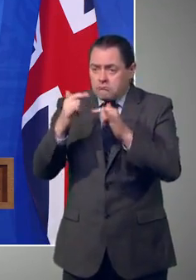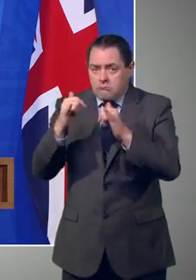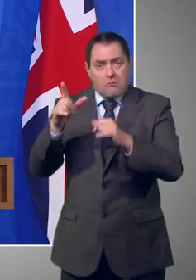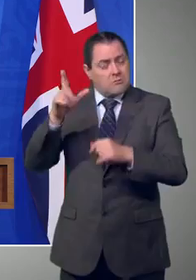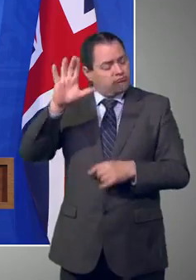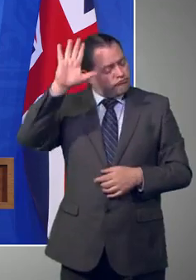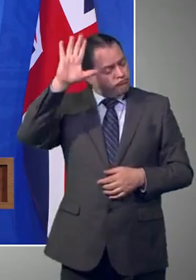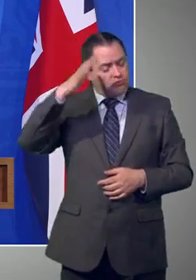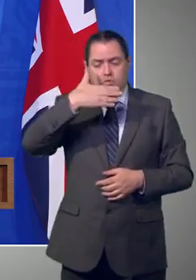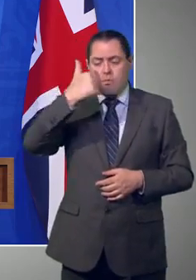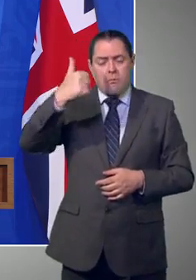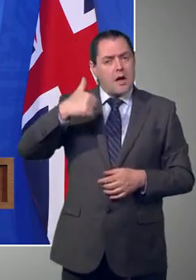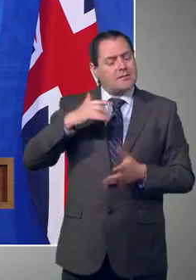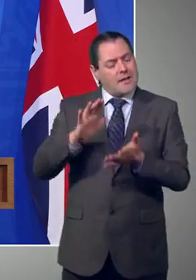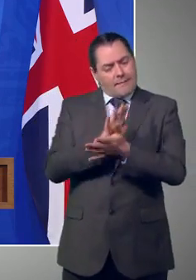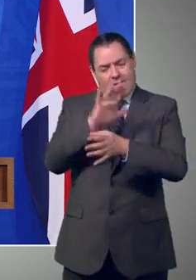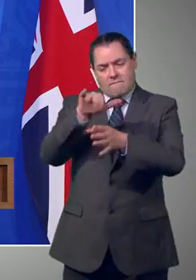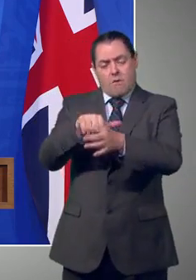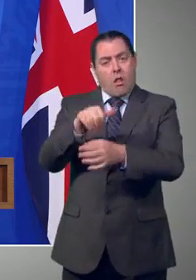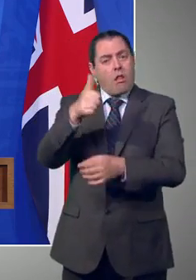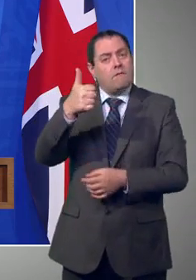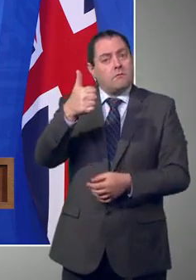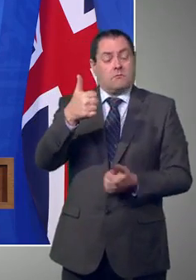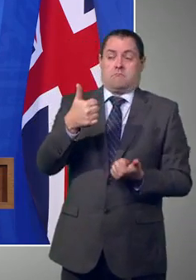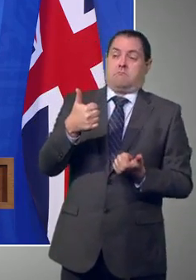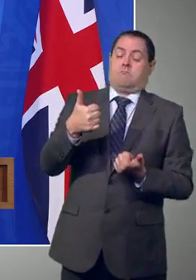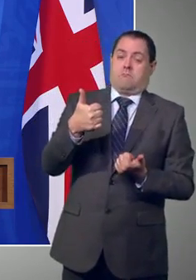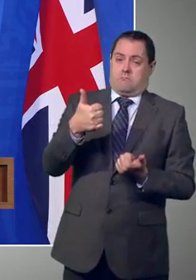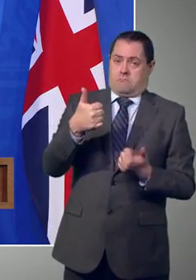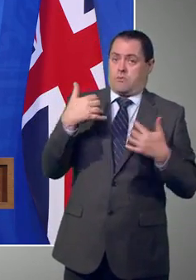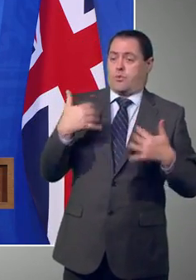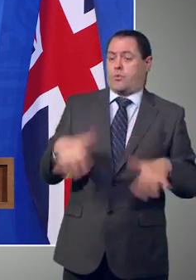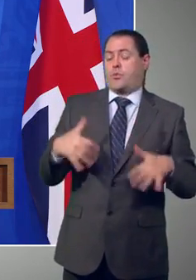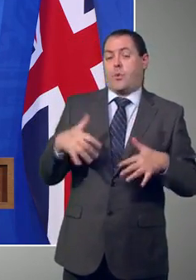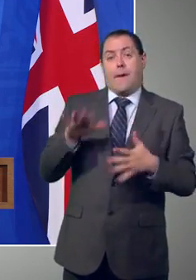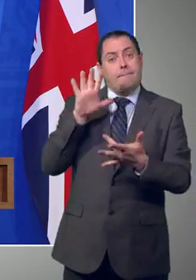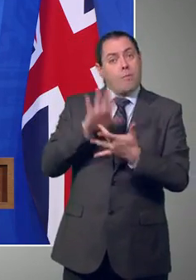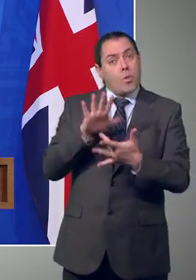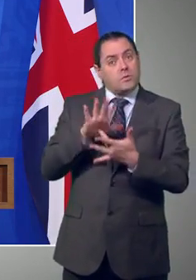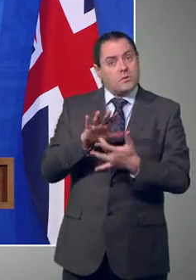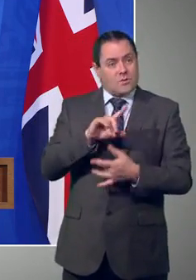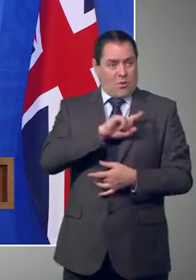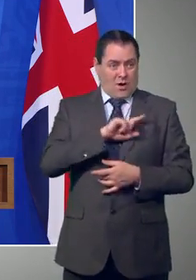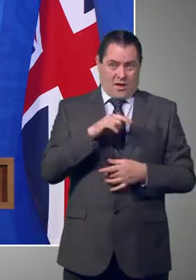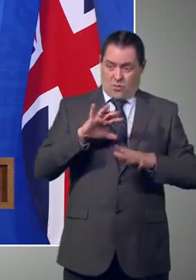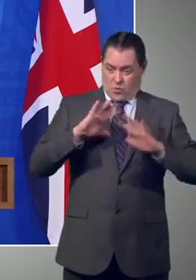ready and willing to take part and this is important because